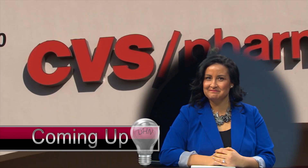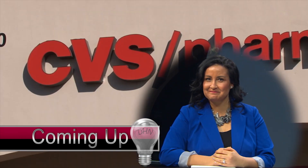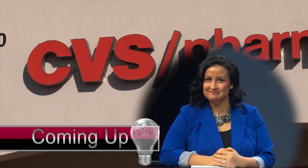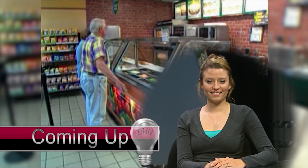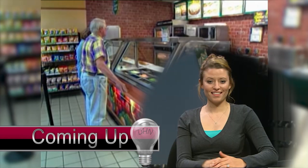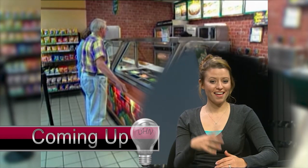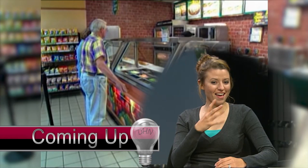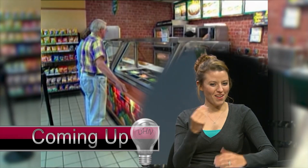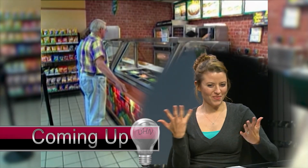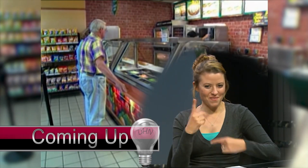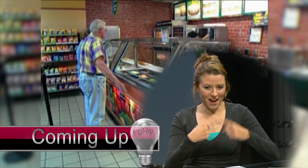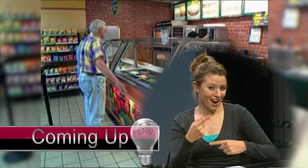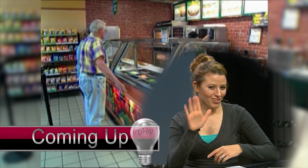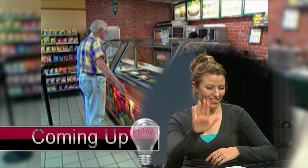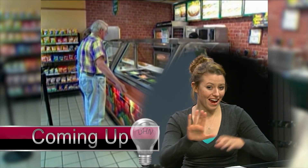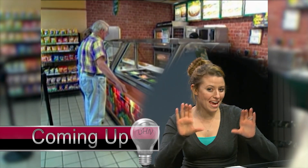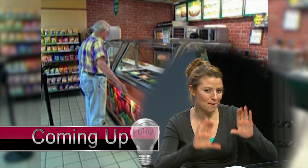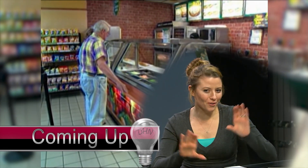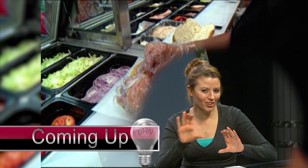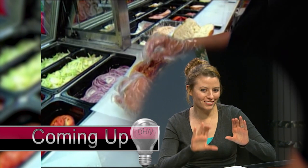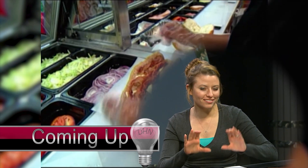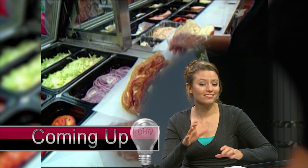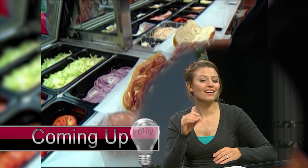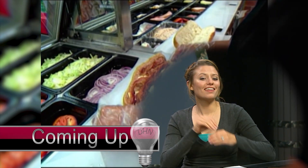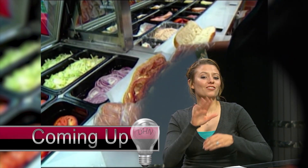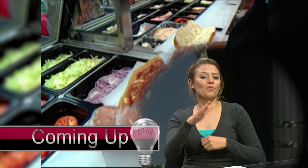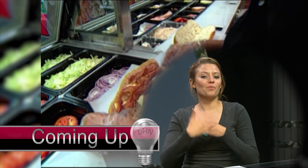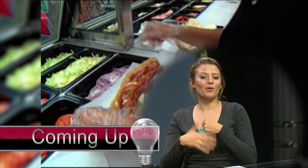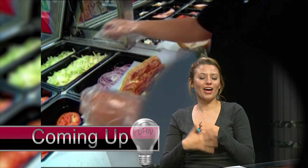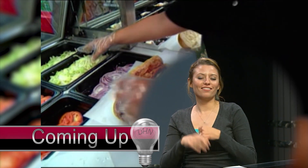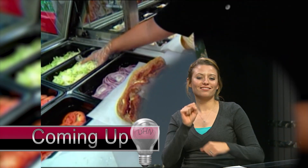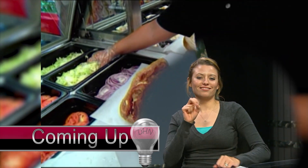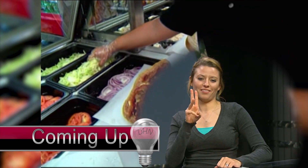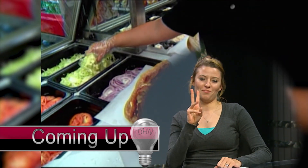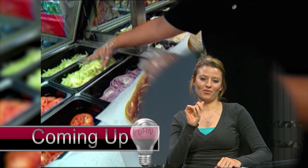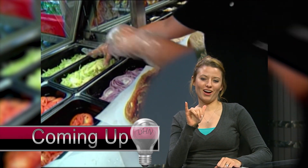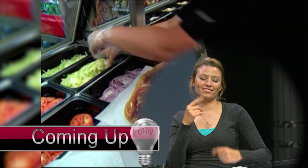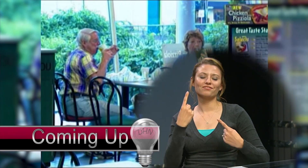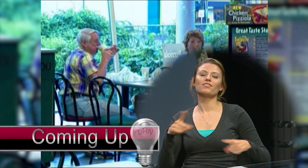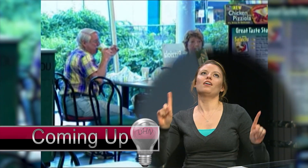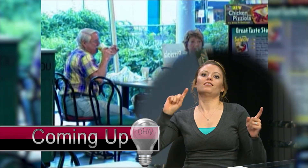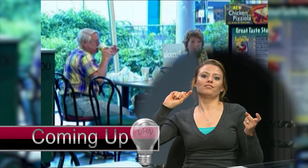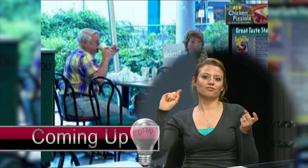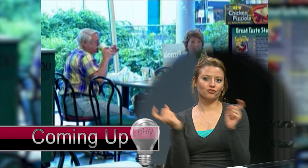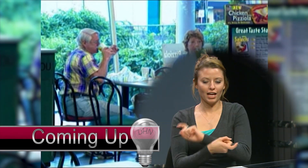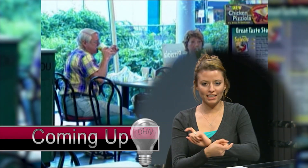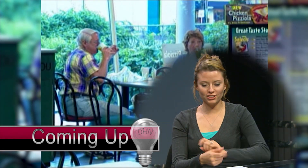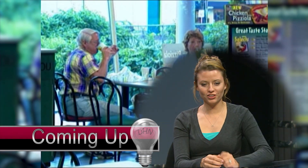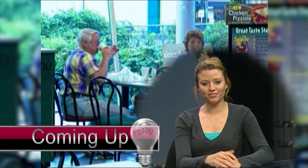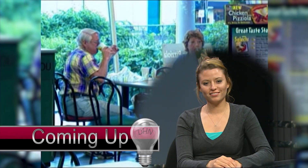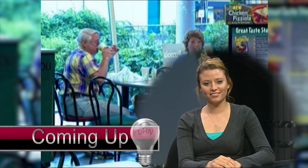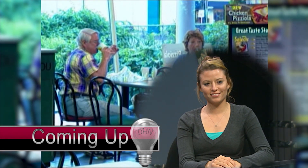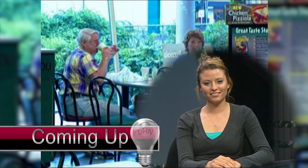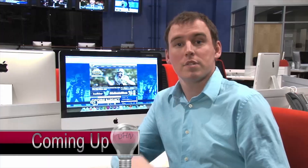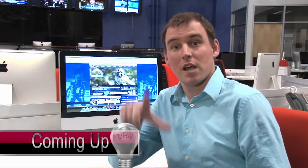AND WHAT ABOUT THE CHEMICALS IN YOUR BREAD? SUBWAY IS FINALLY MAKING SOME CHANGES.